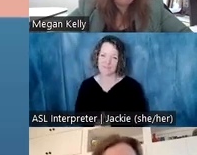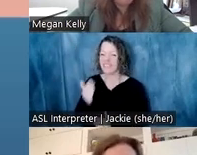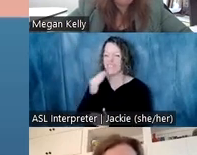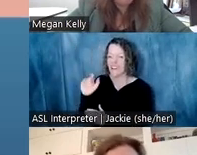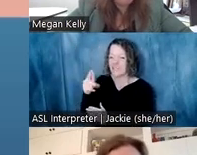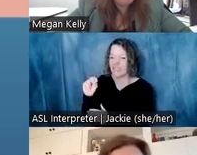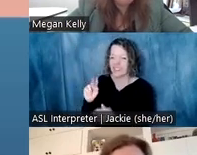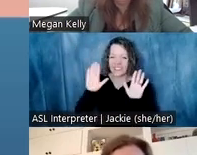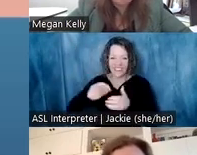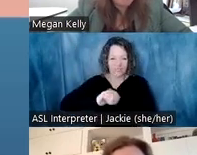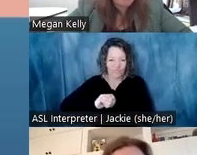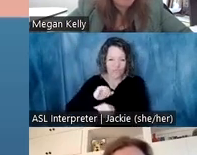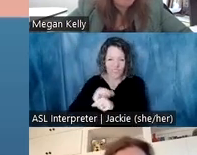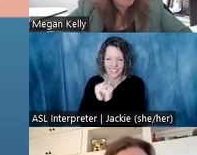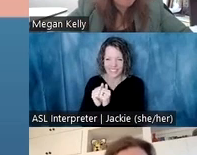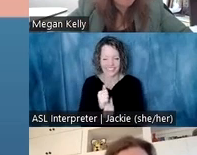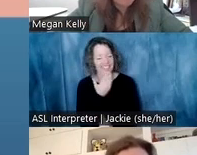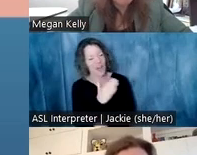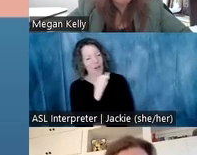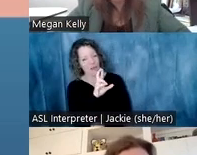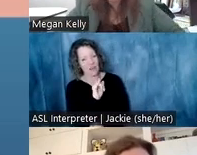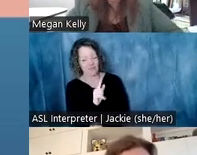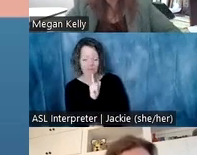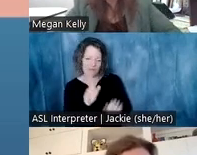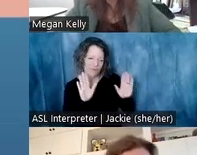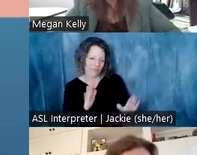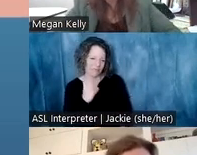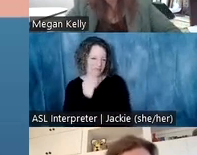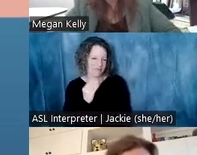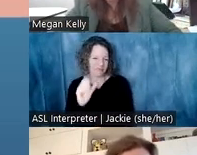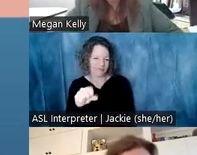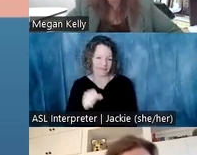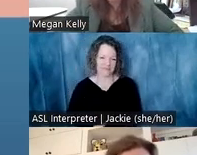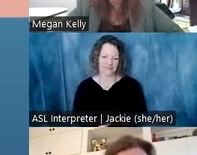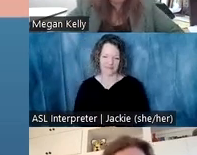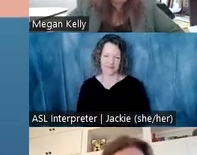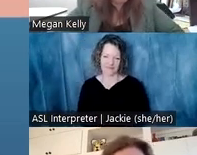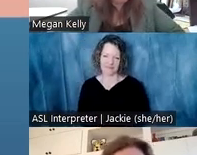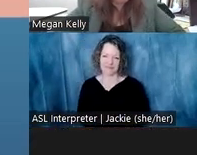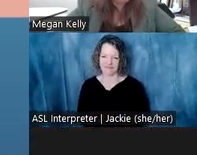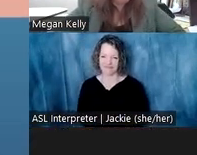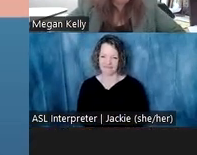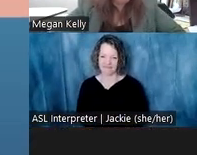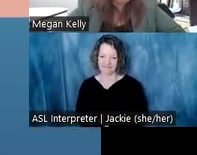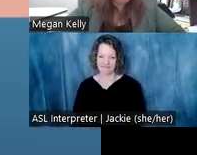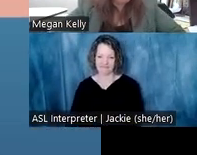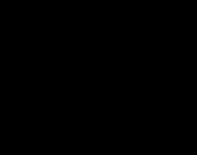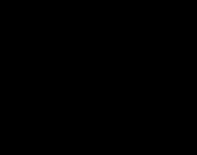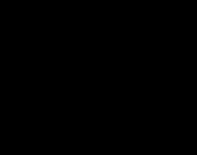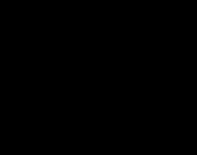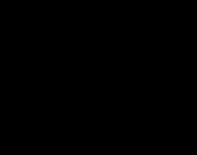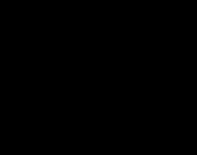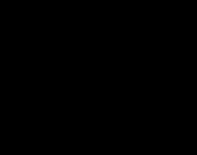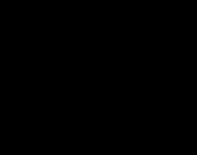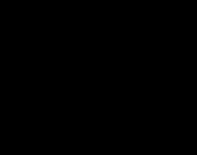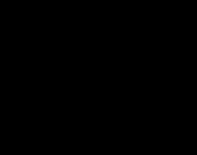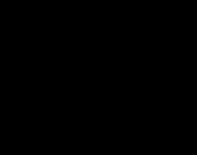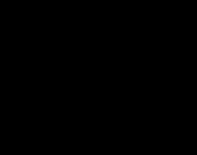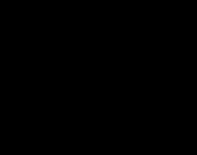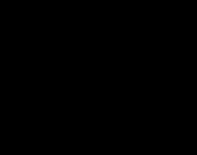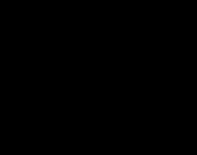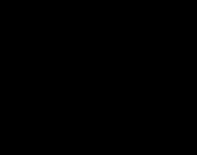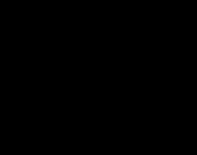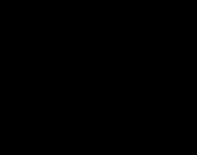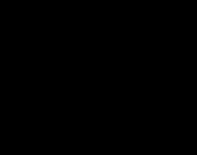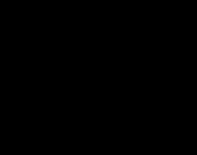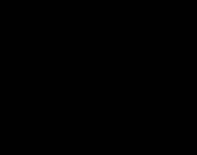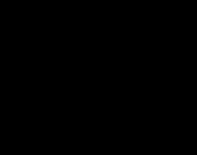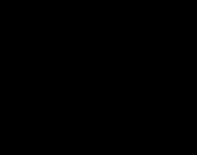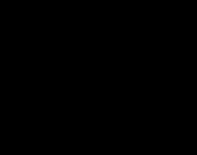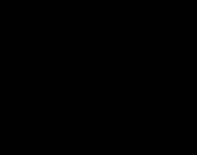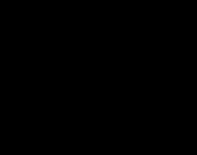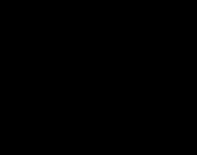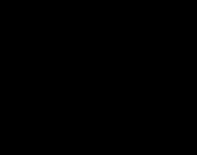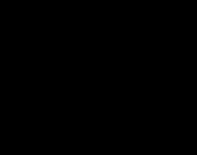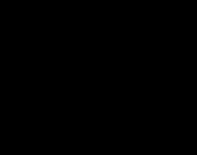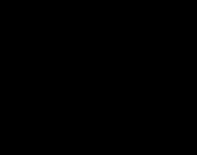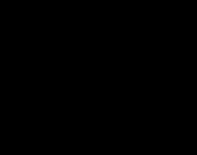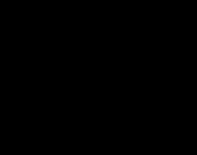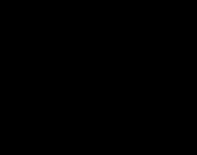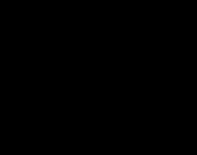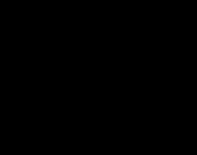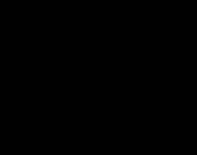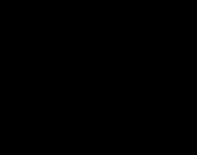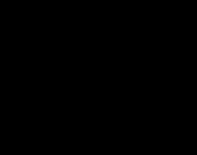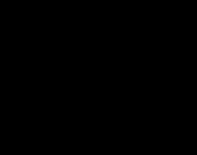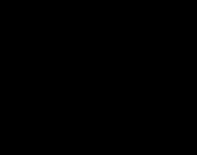with you. Thanks Cori, it's been a great partnership.